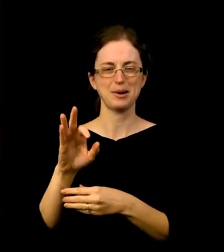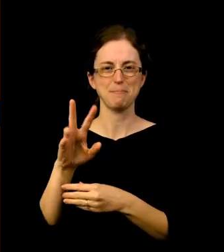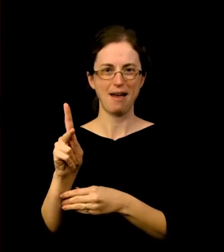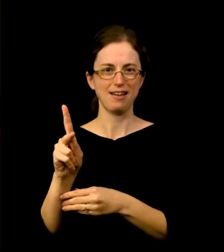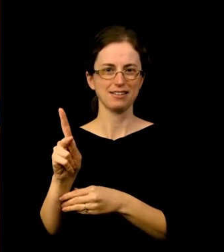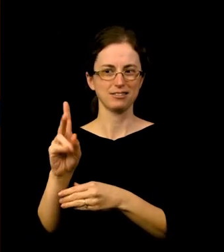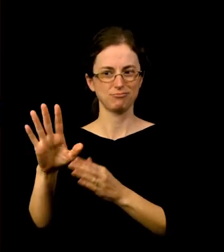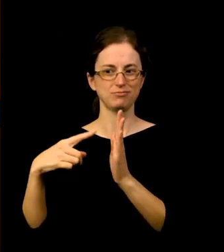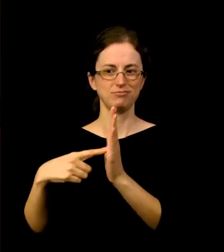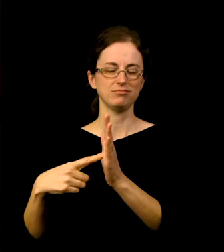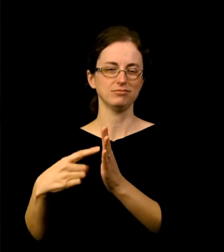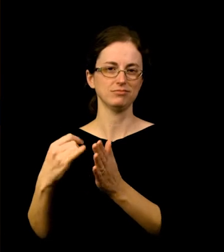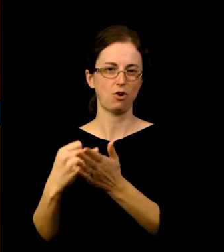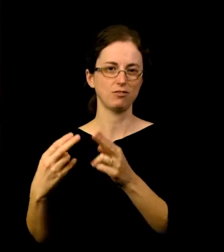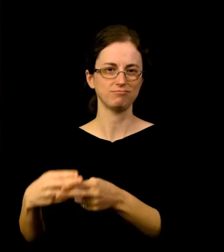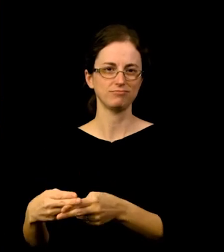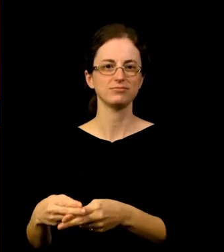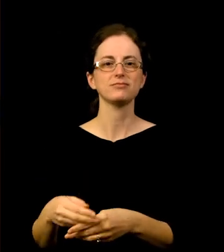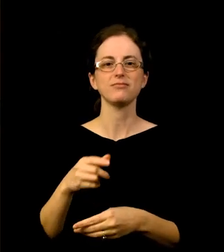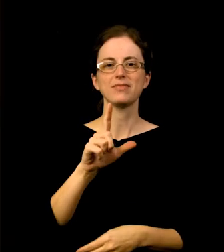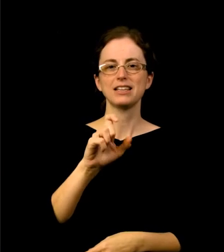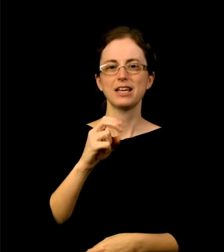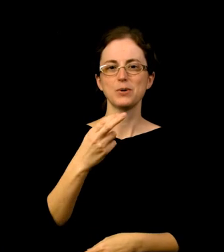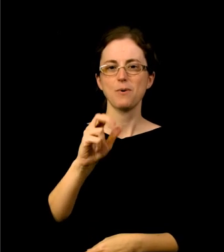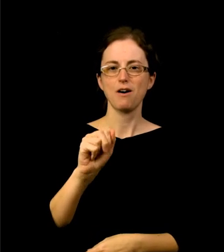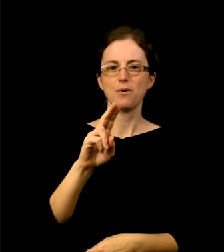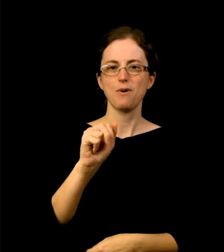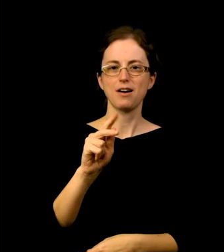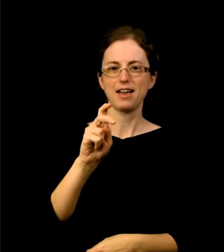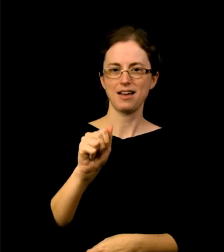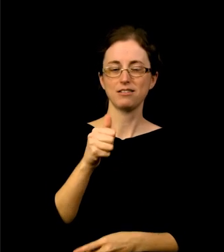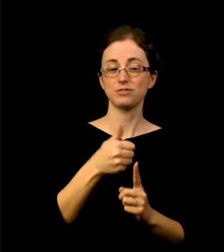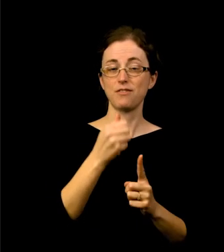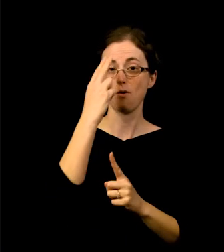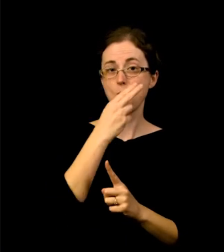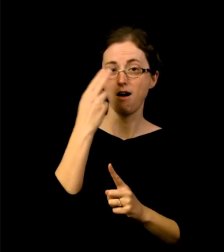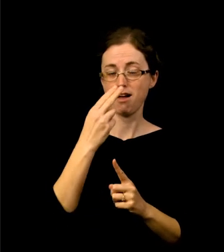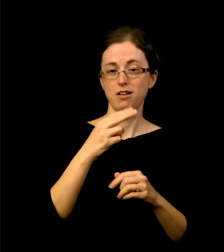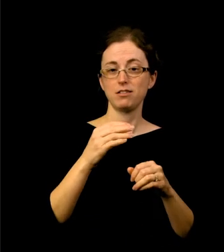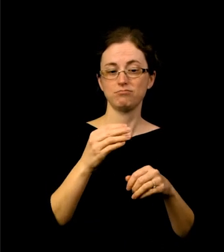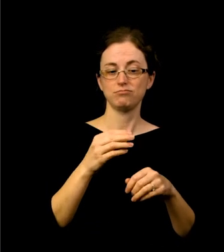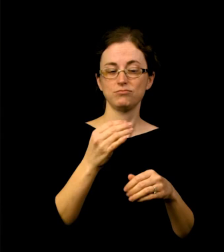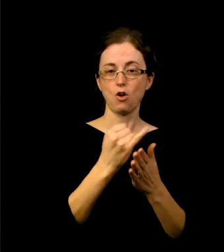who also has a strong connection to Portland. They use labor-intensive techniques passed down through generations,